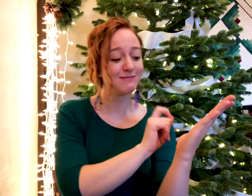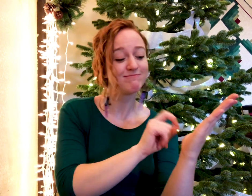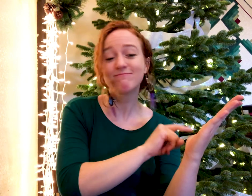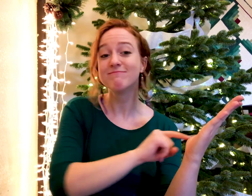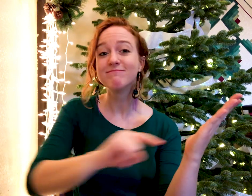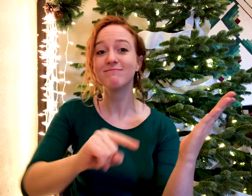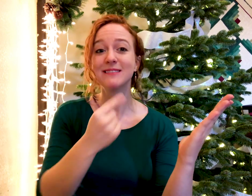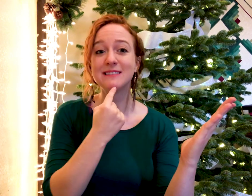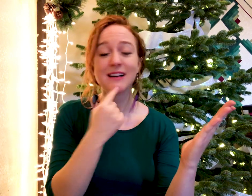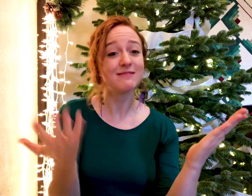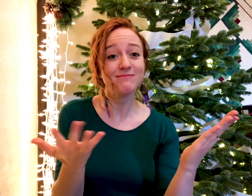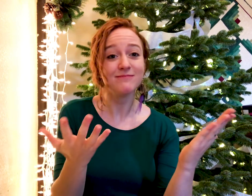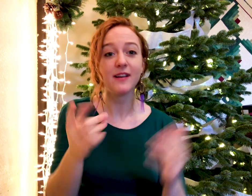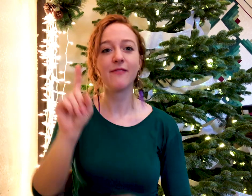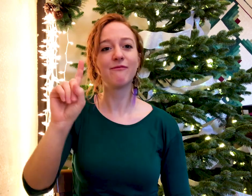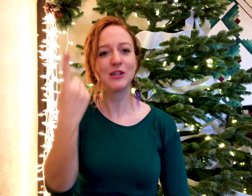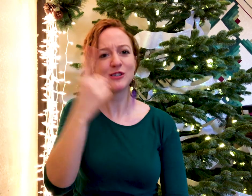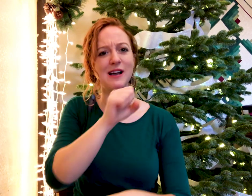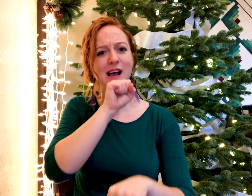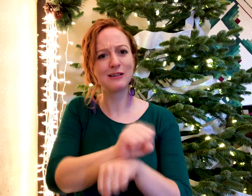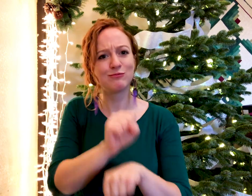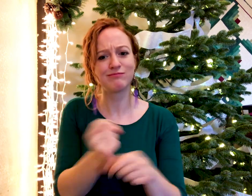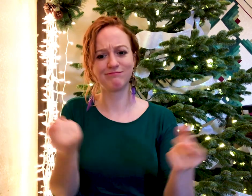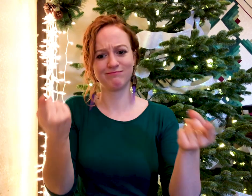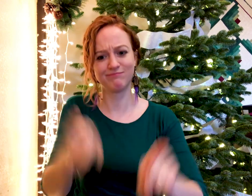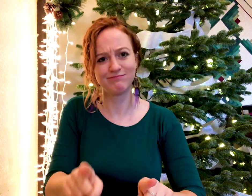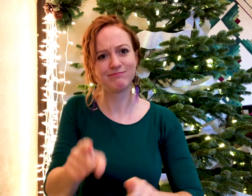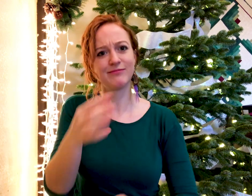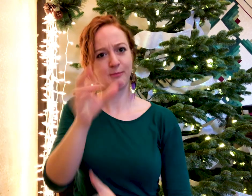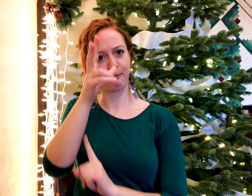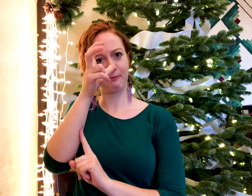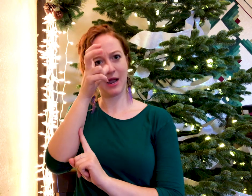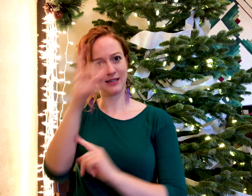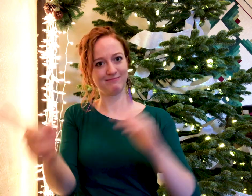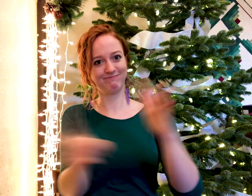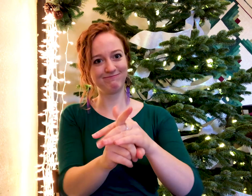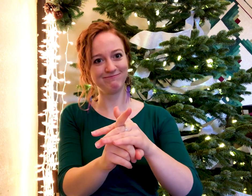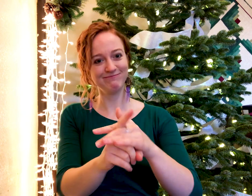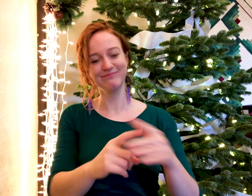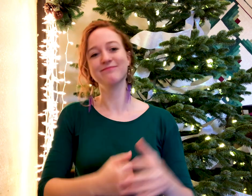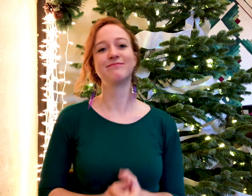“First actual case of bug being found.”